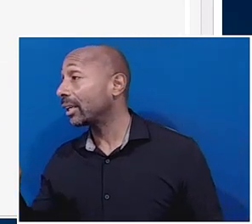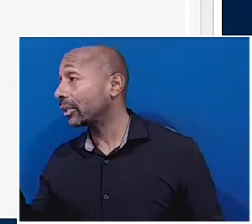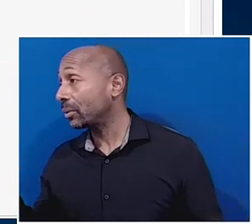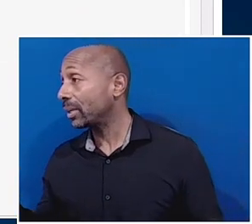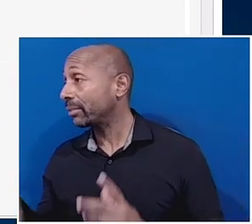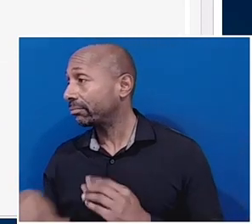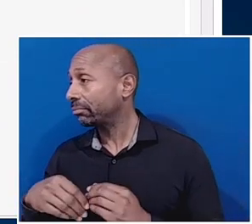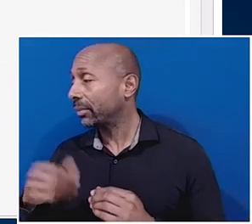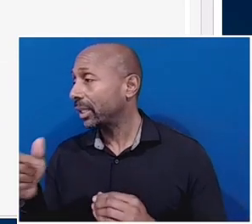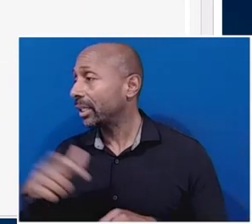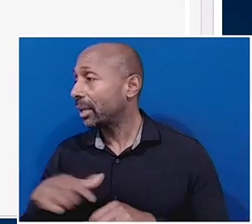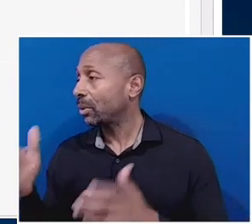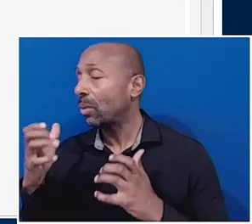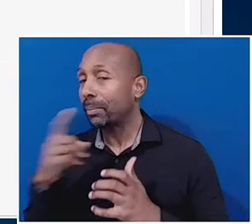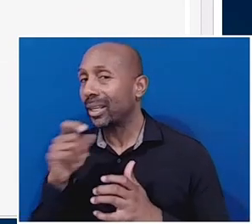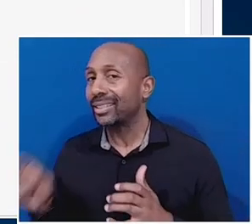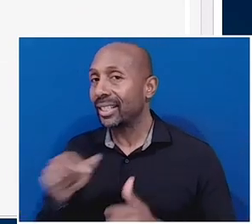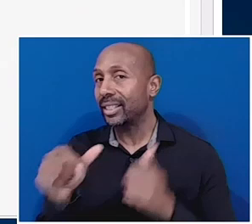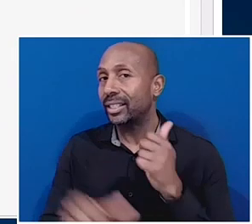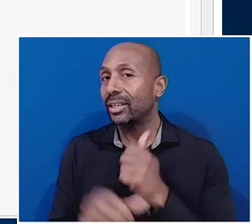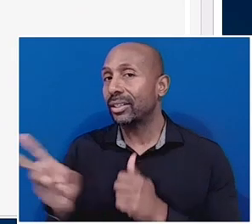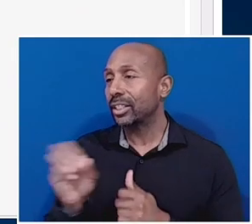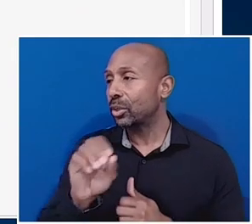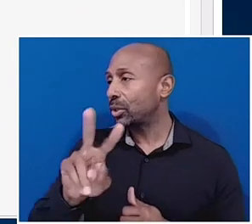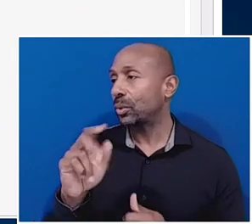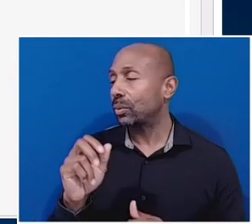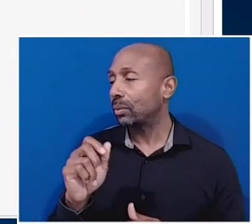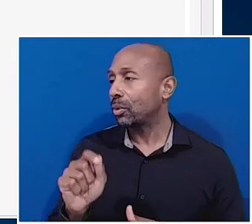602.11 if you have any comments too.